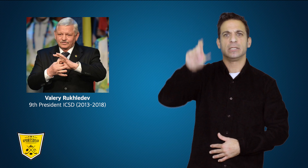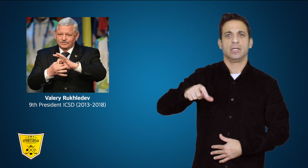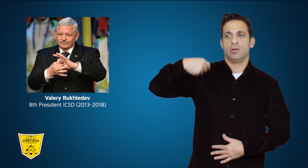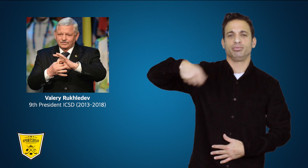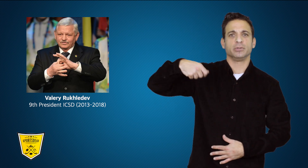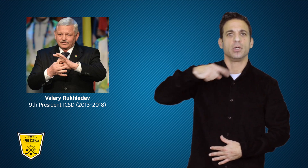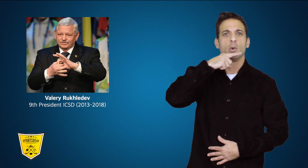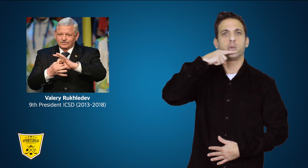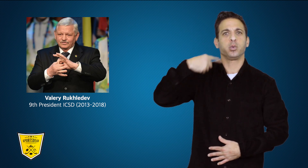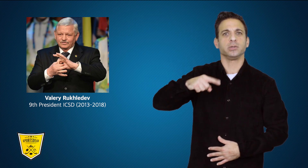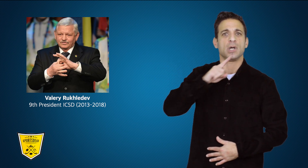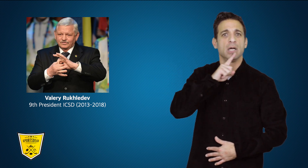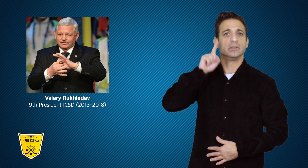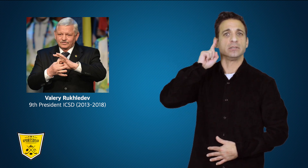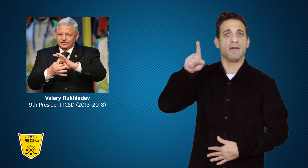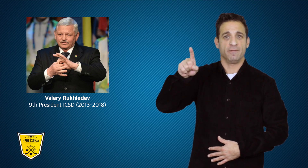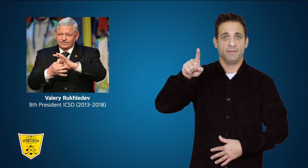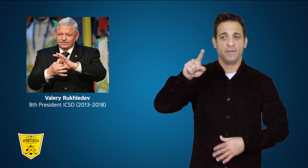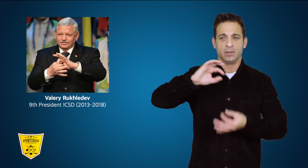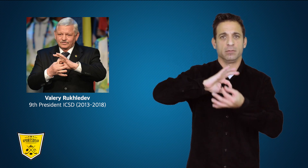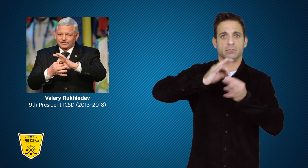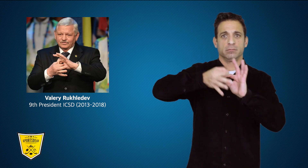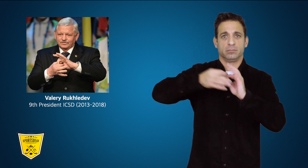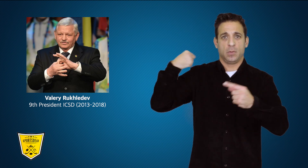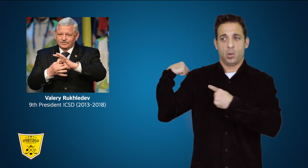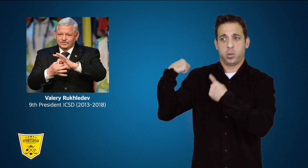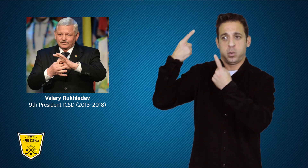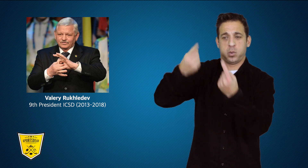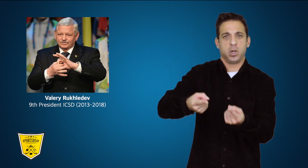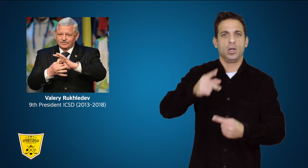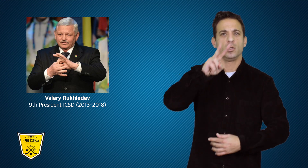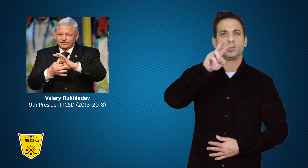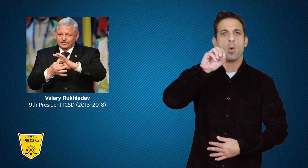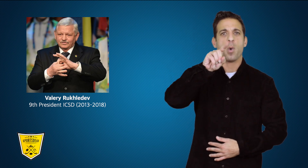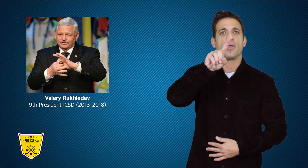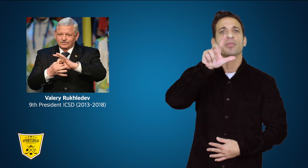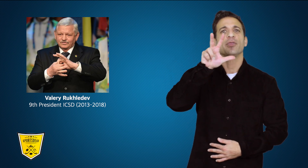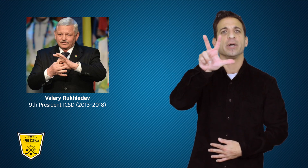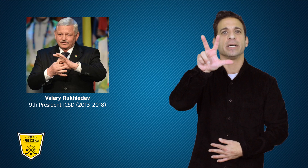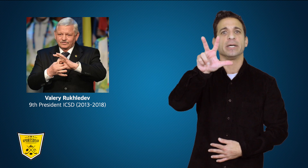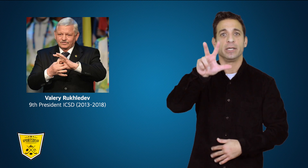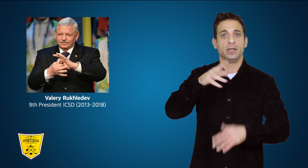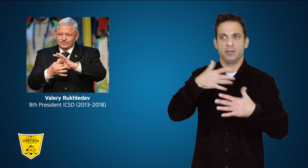a Deaf Russian who was ICSD president since 2013,